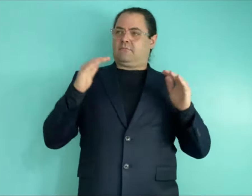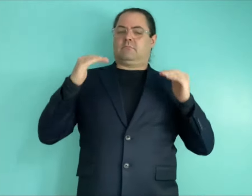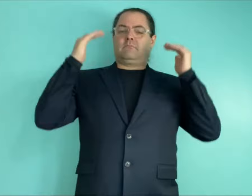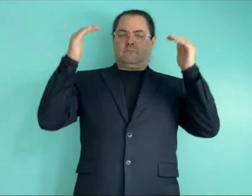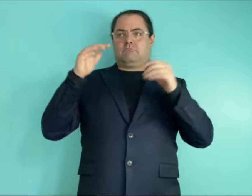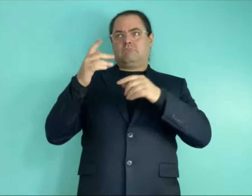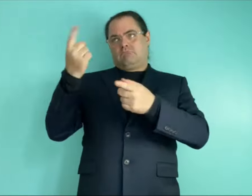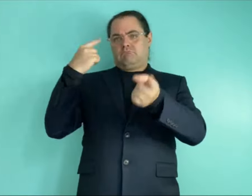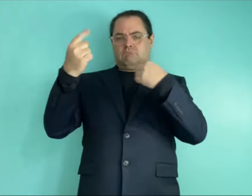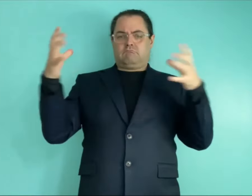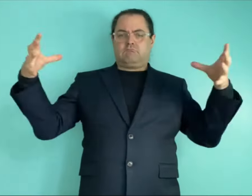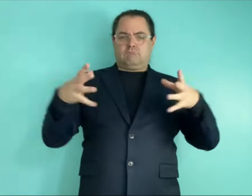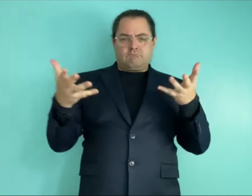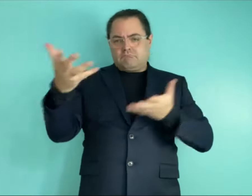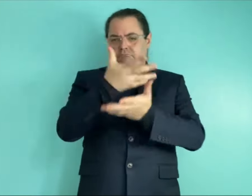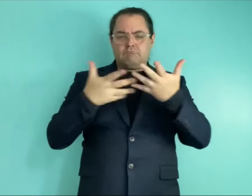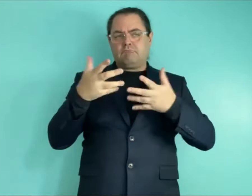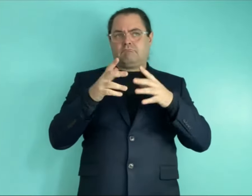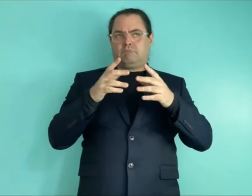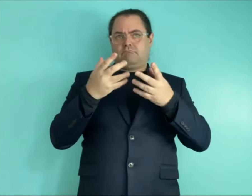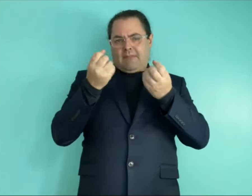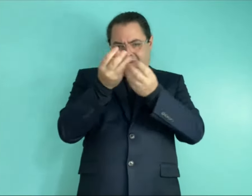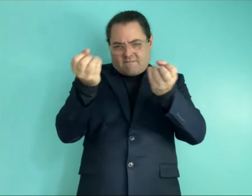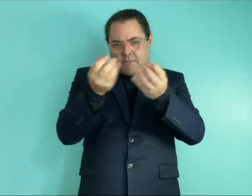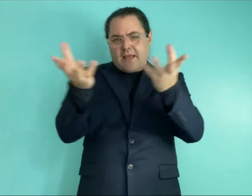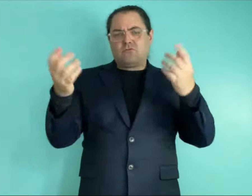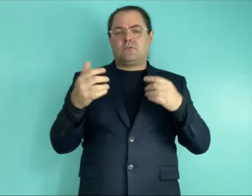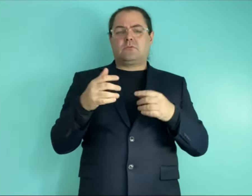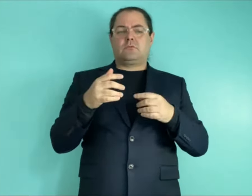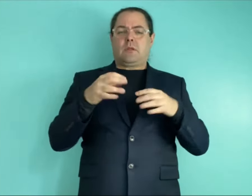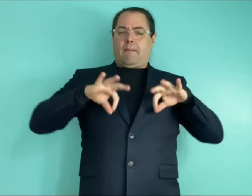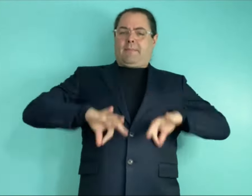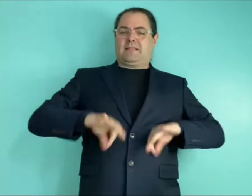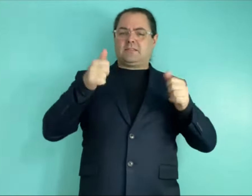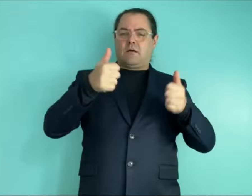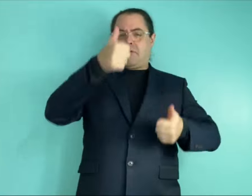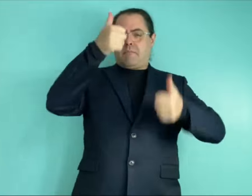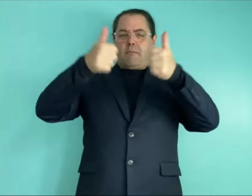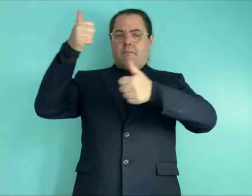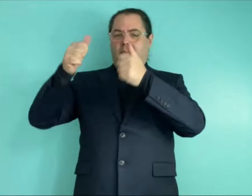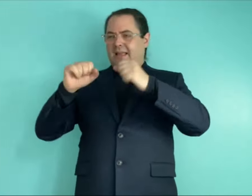16:22:53 on this and feed on the main ministerial meeting associate developed by an employment.